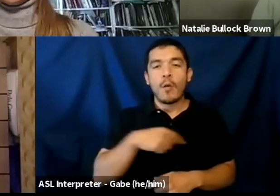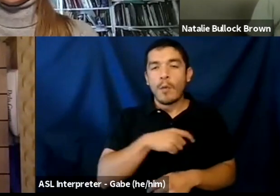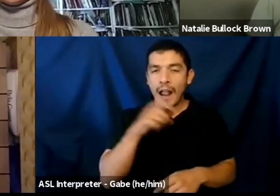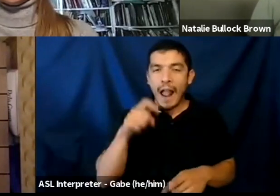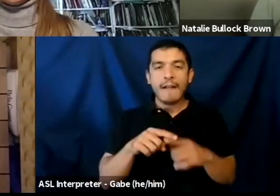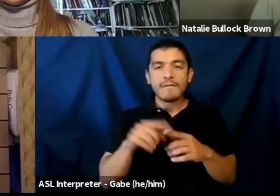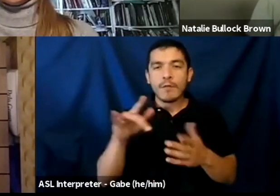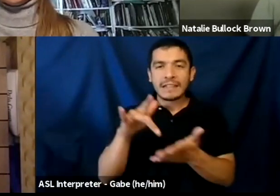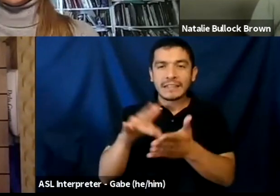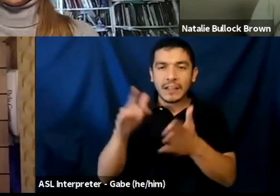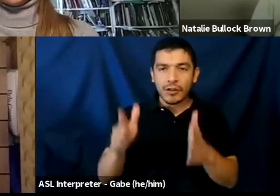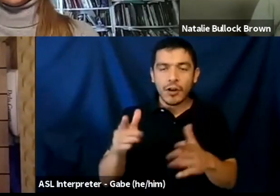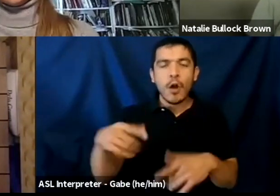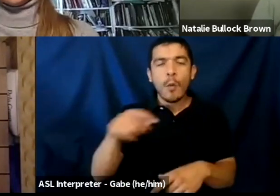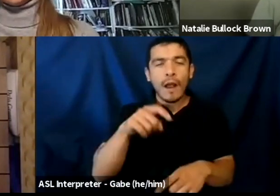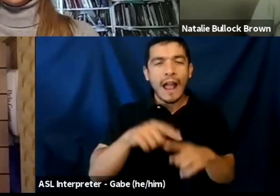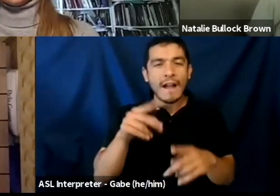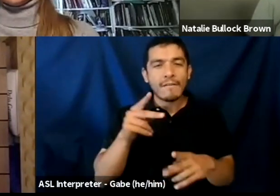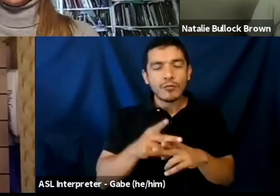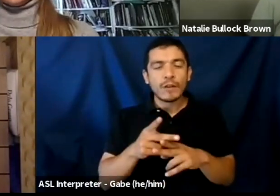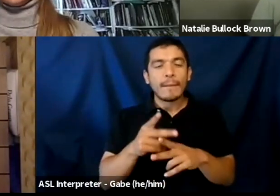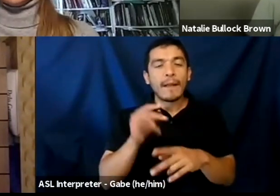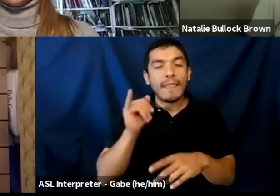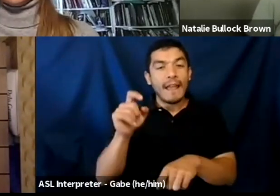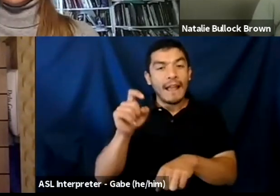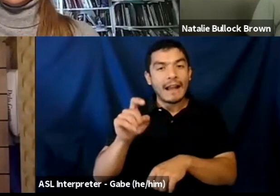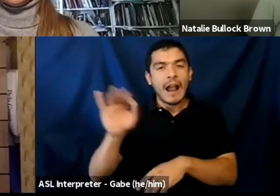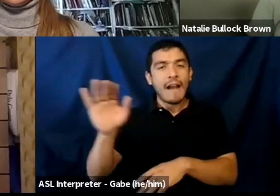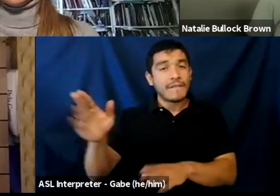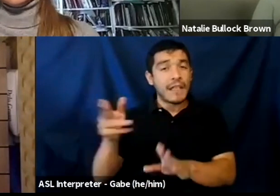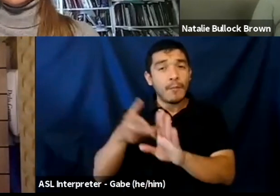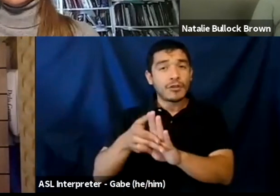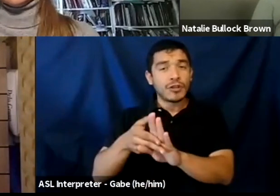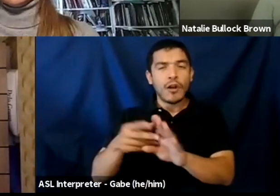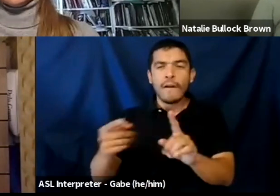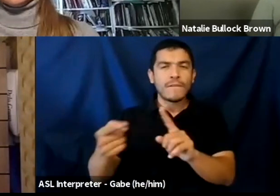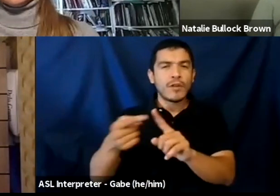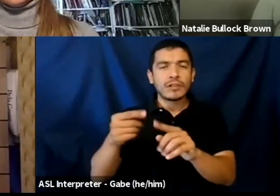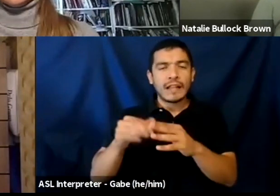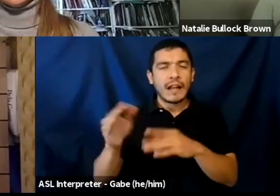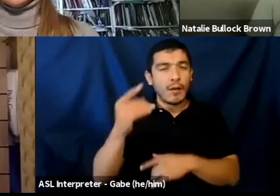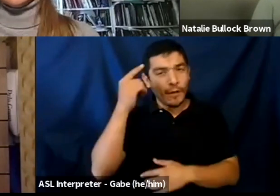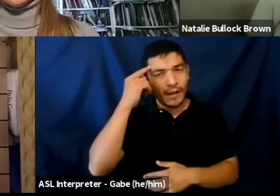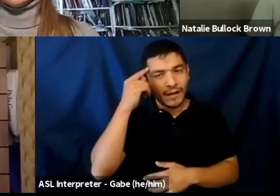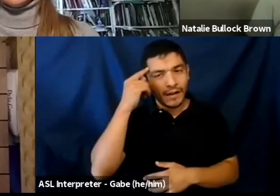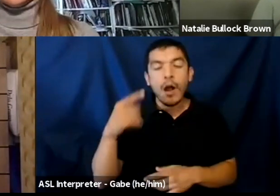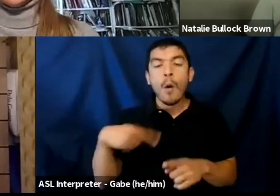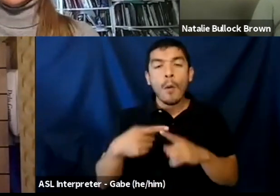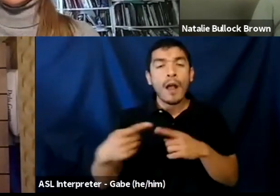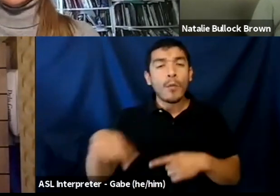We have to center the needs of the participants when we are dealing with trauma.